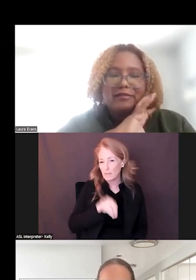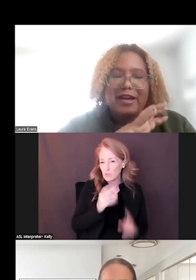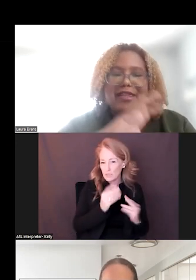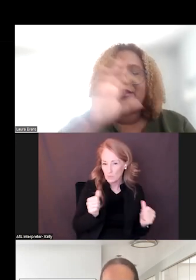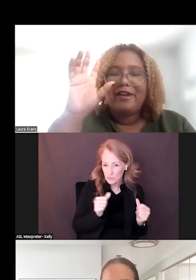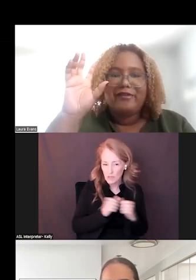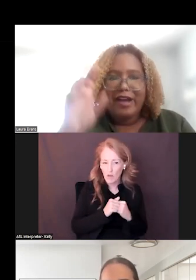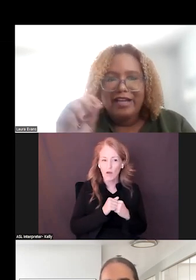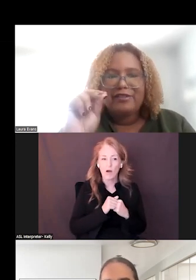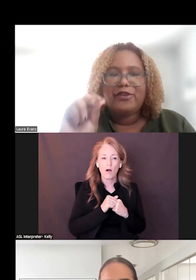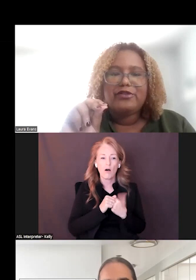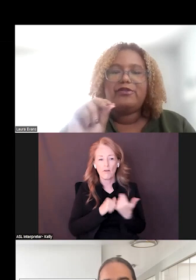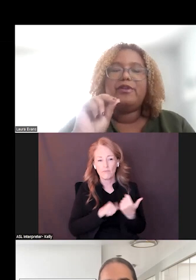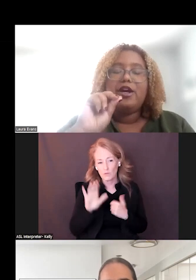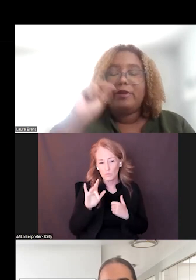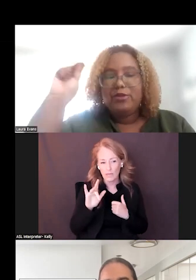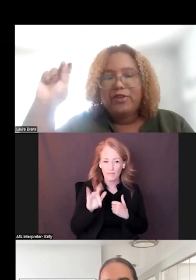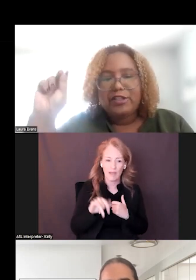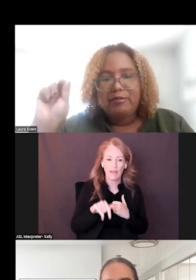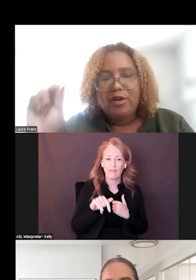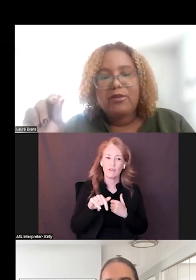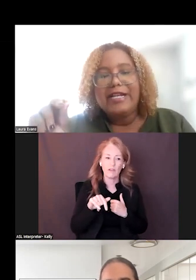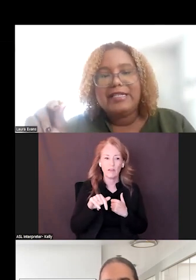THAT IS ABOUT 5,000 FOLKS THAT MOVED ON TO THE